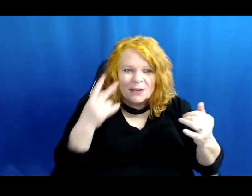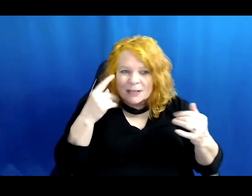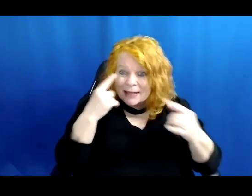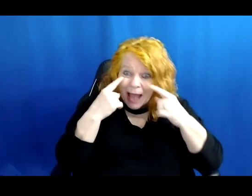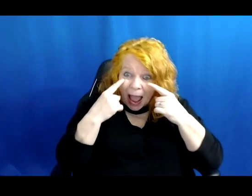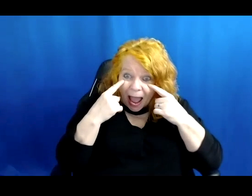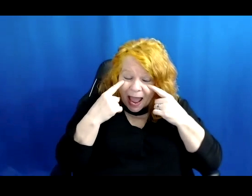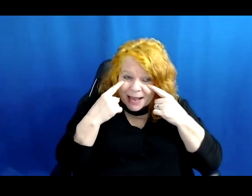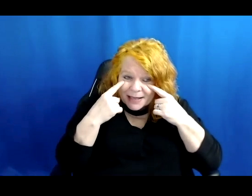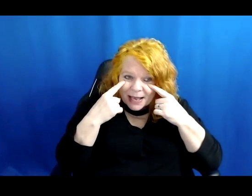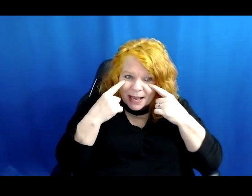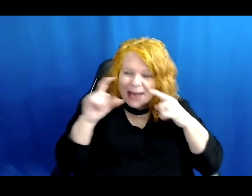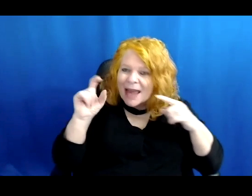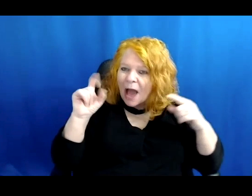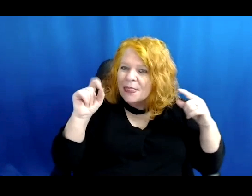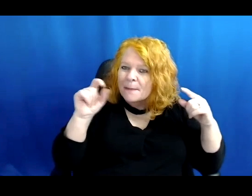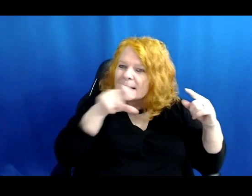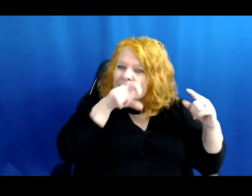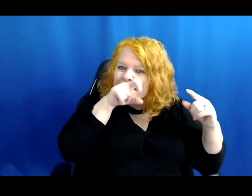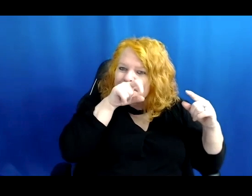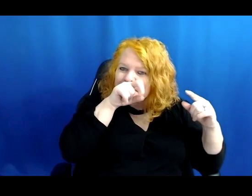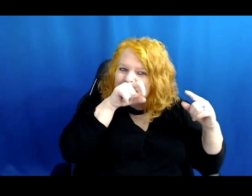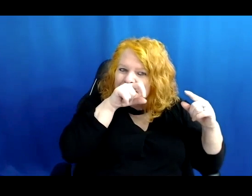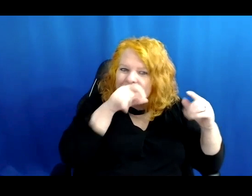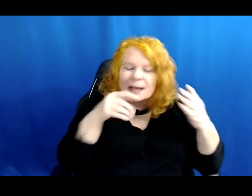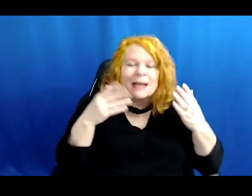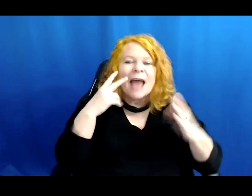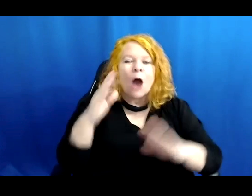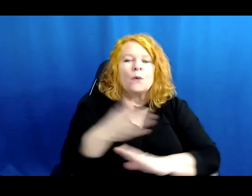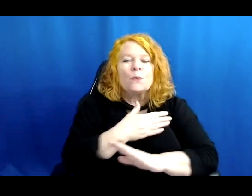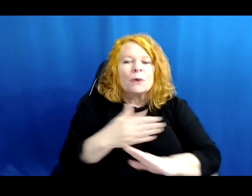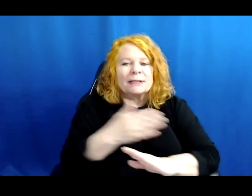beak actually. Let's sing Marvin's song while I stick on